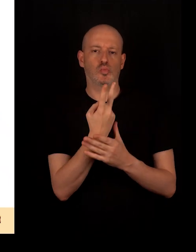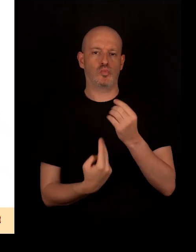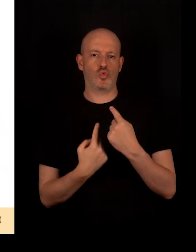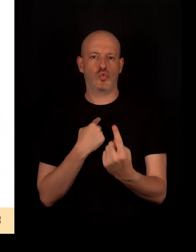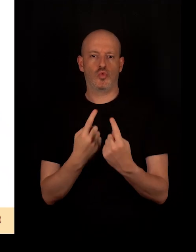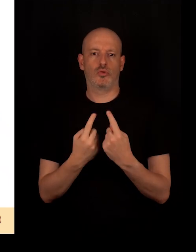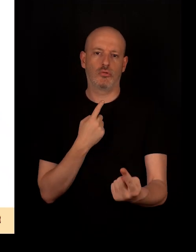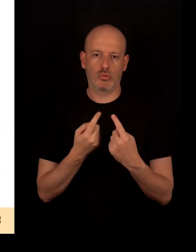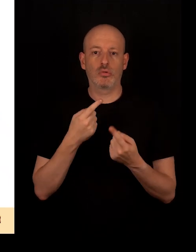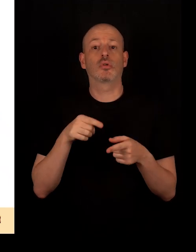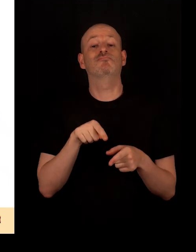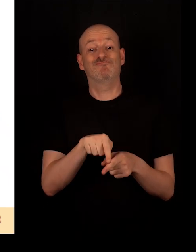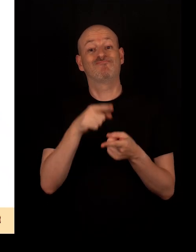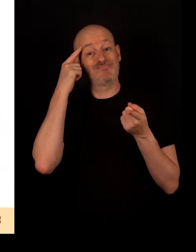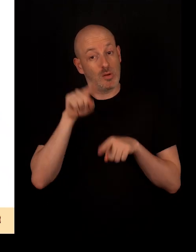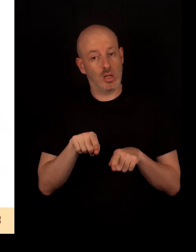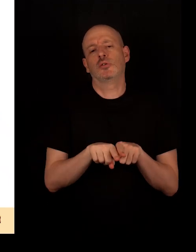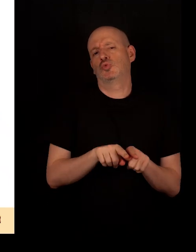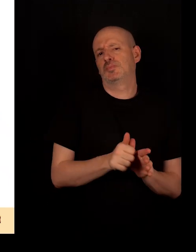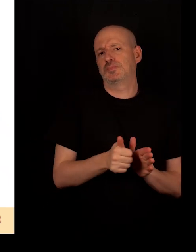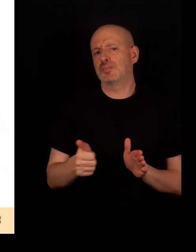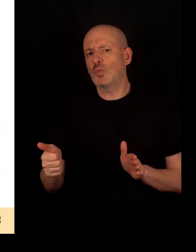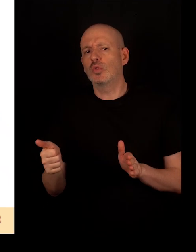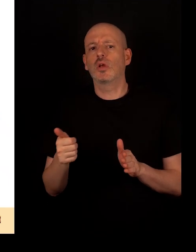of both parties, and these agreements, among others